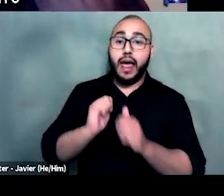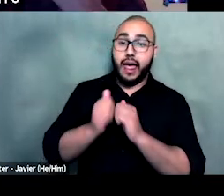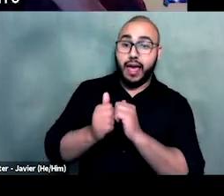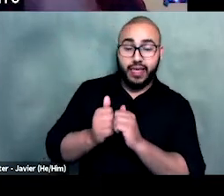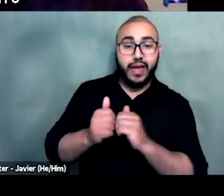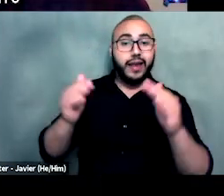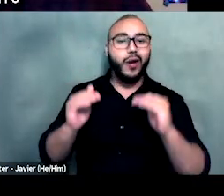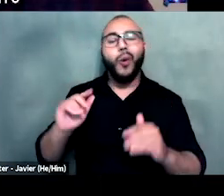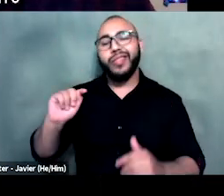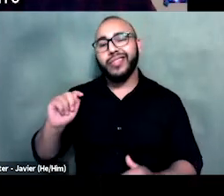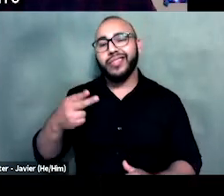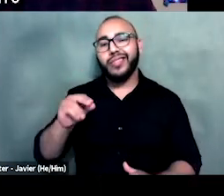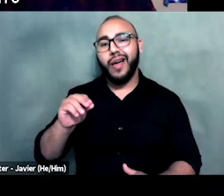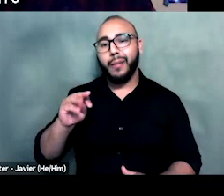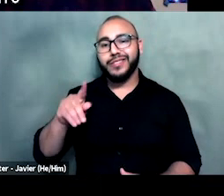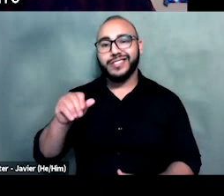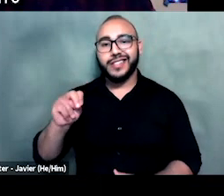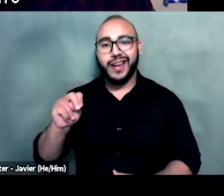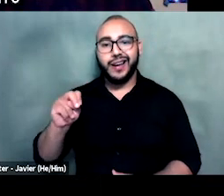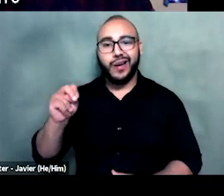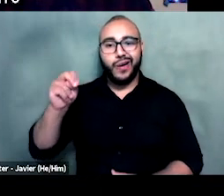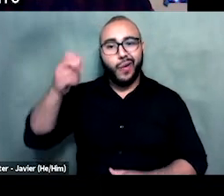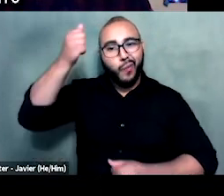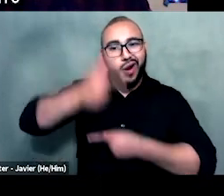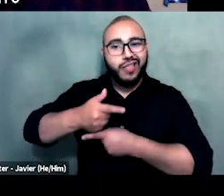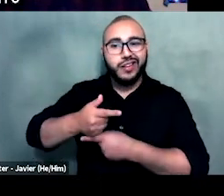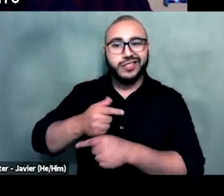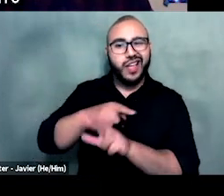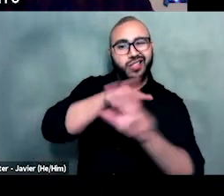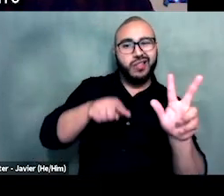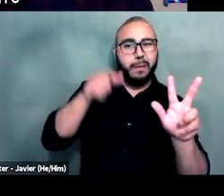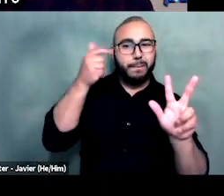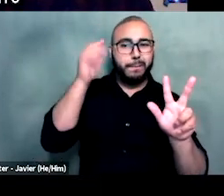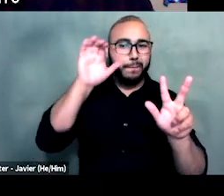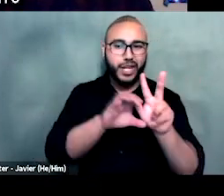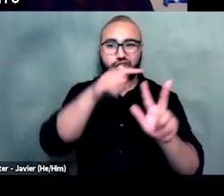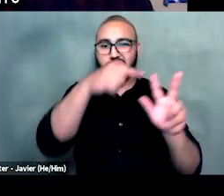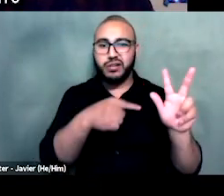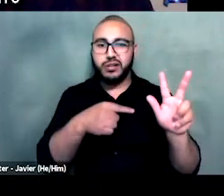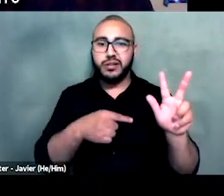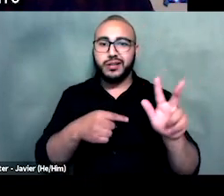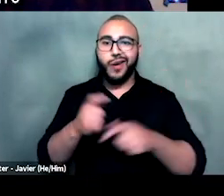brothers, those are the lacrosse players and they're just incredible. young athletes, but